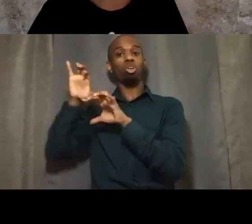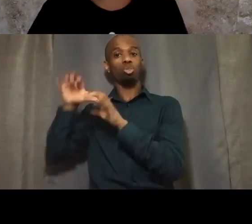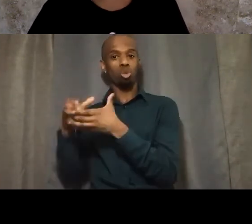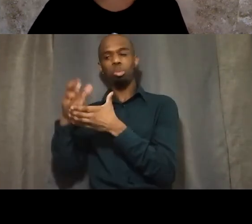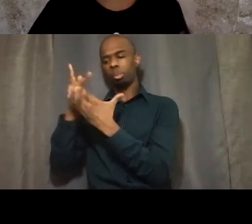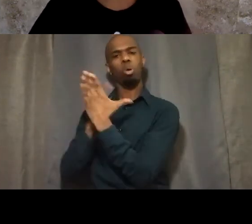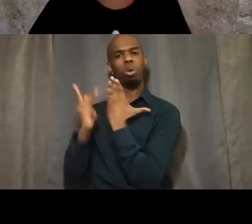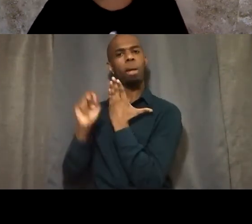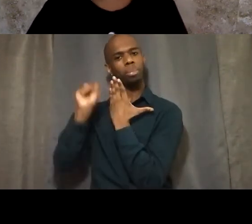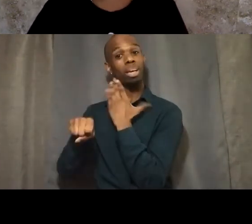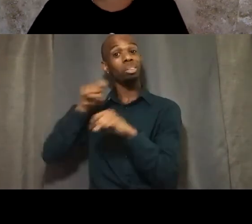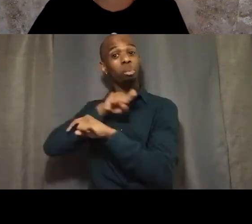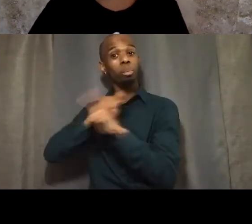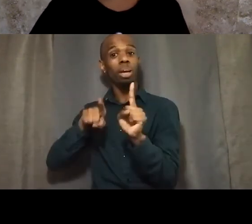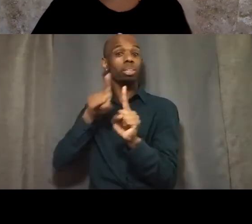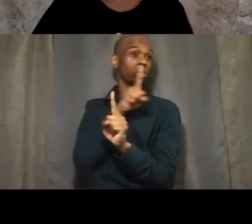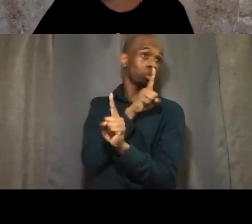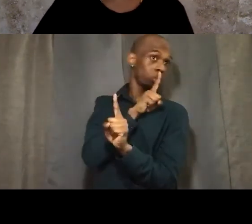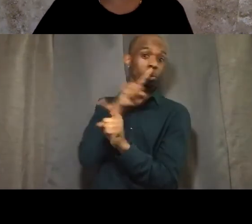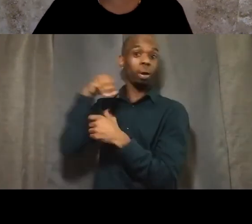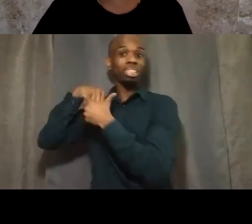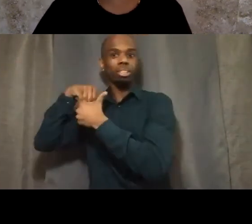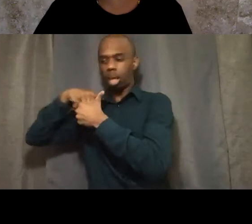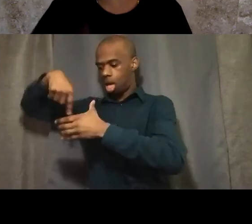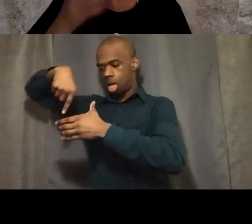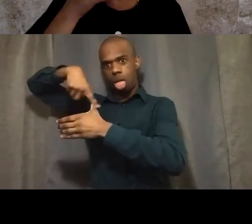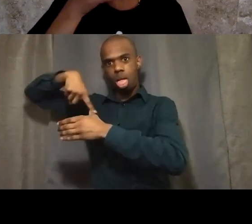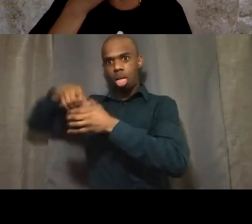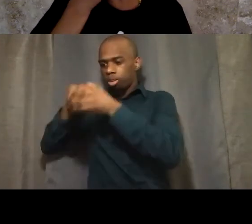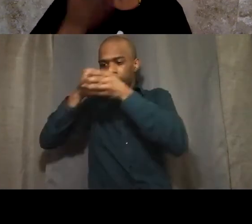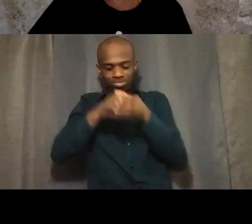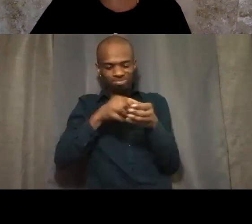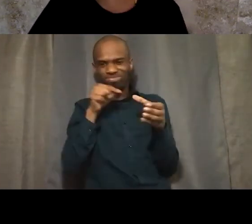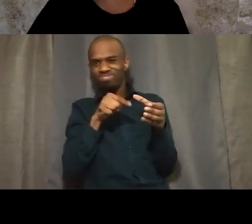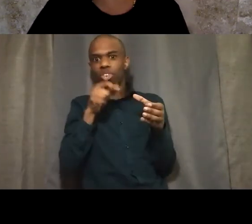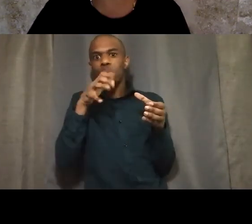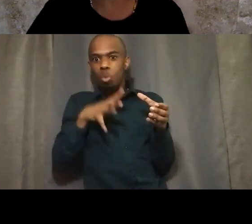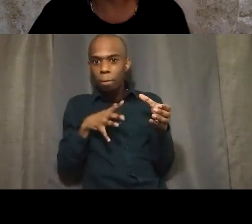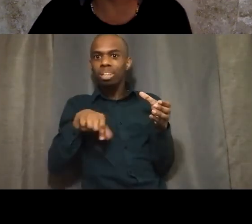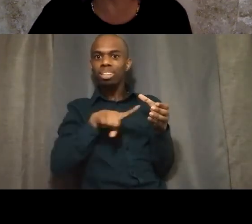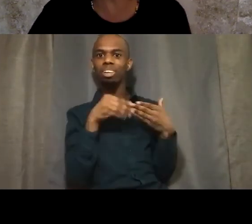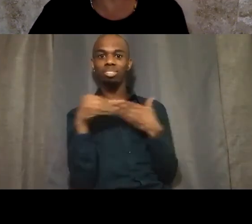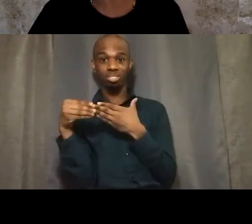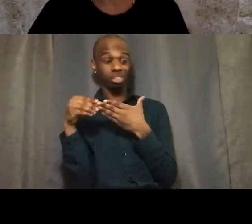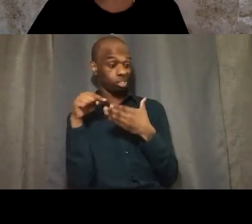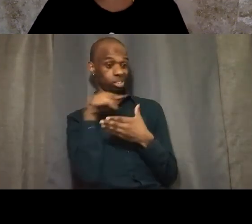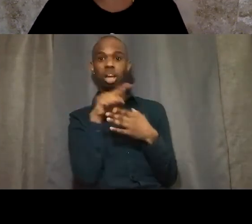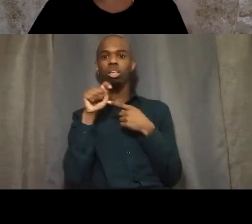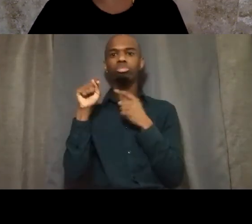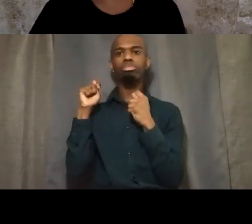And so they would feed children. There was after-school programs. There were afterschool programs where they tutor children in their math homework.